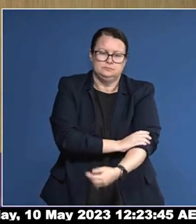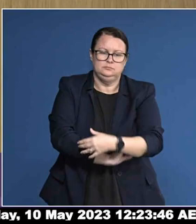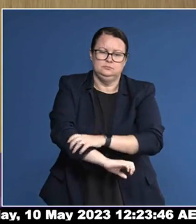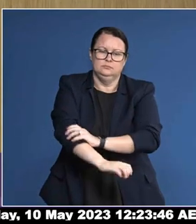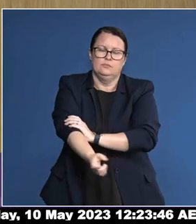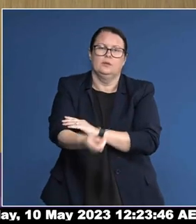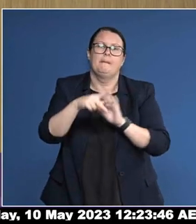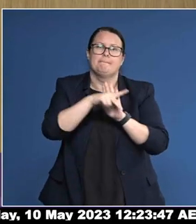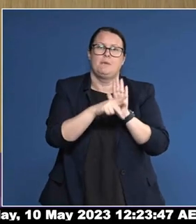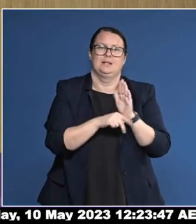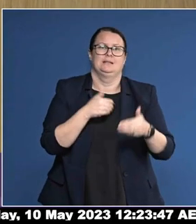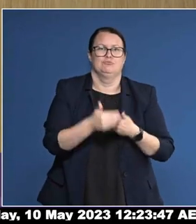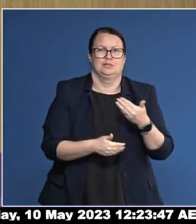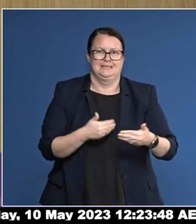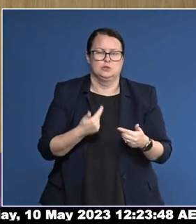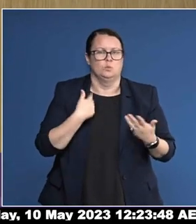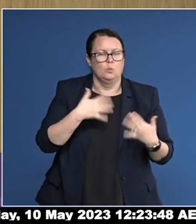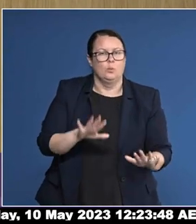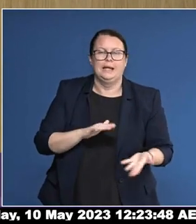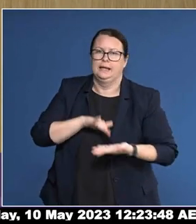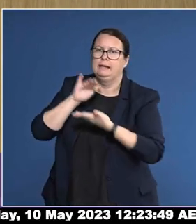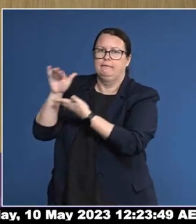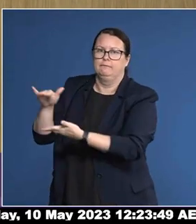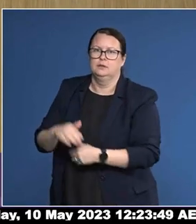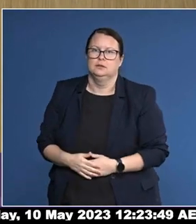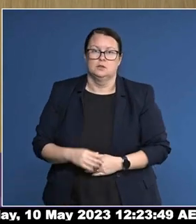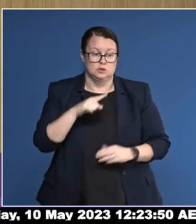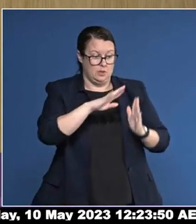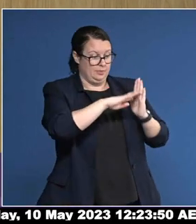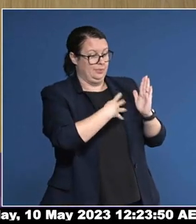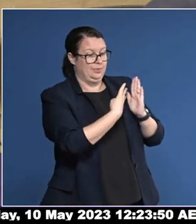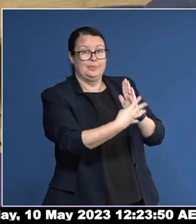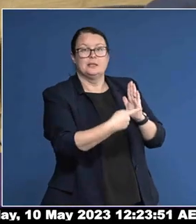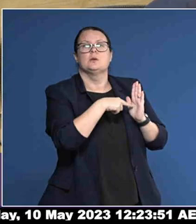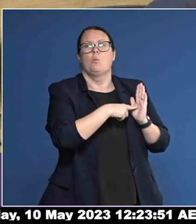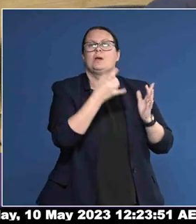And so this table that you prepared was in anticipation of providing